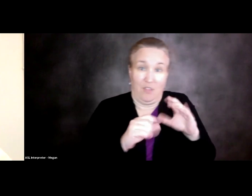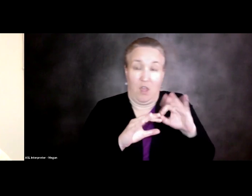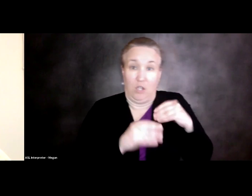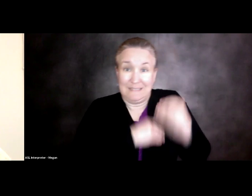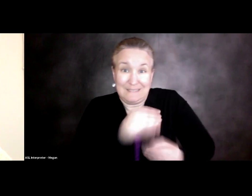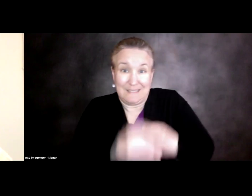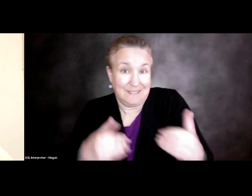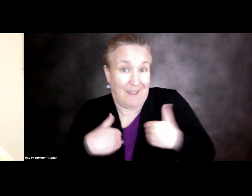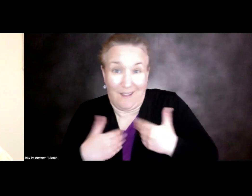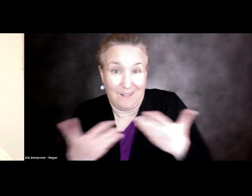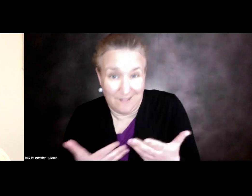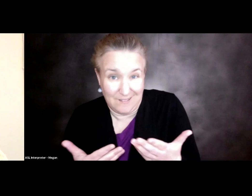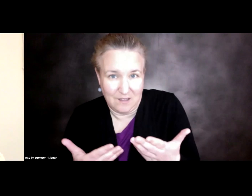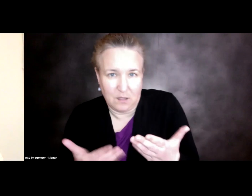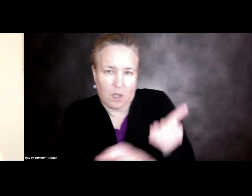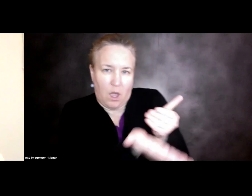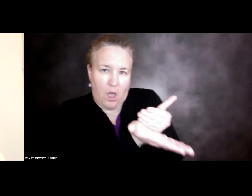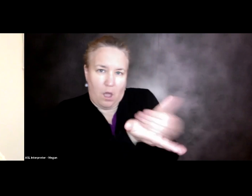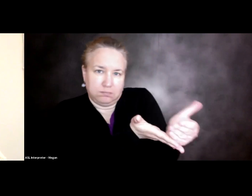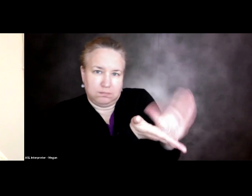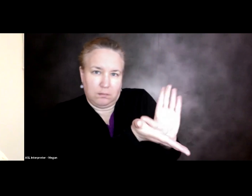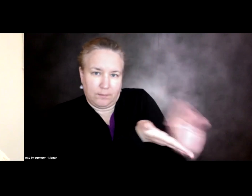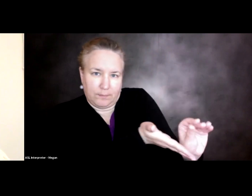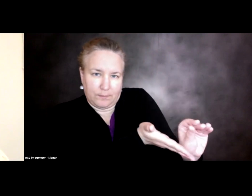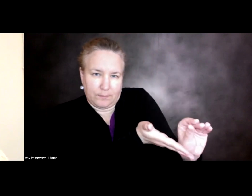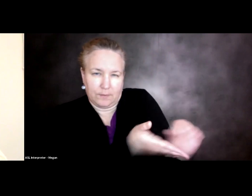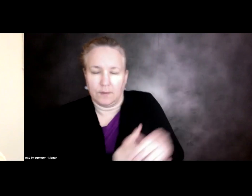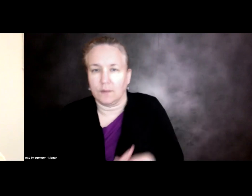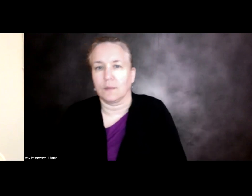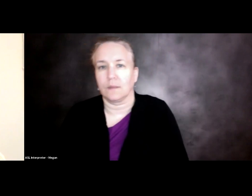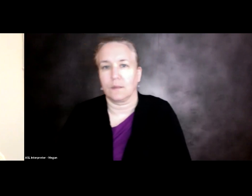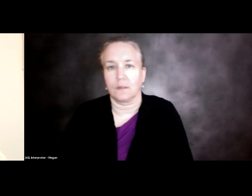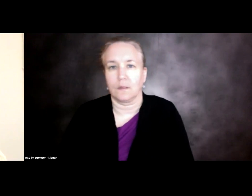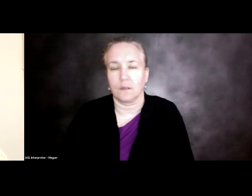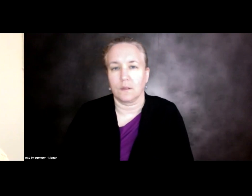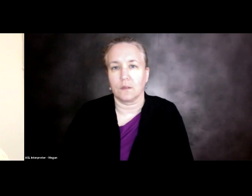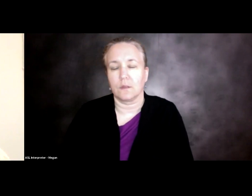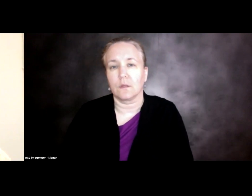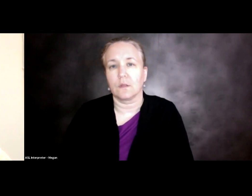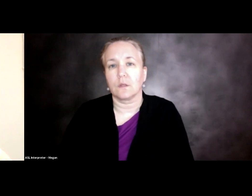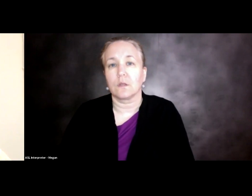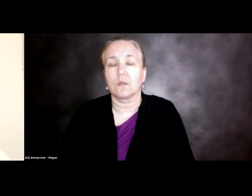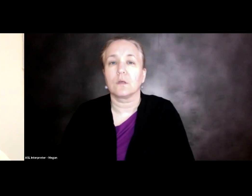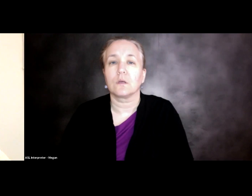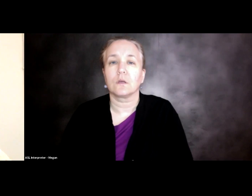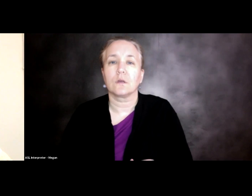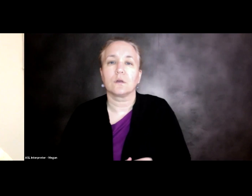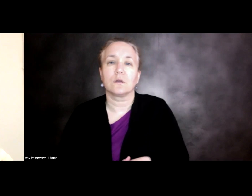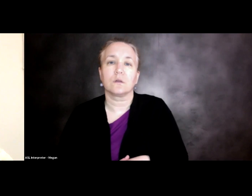was one of marginalization and disenfranchisement. In the Southern region of the country,